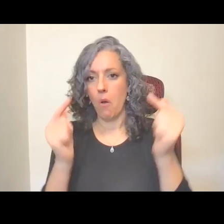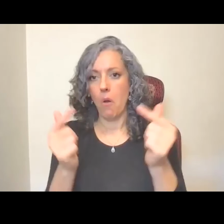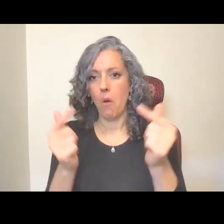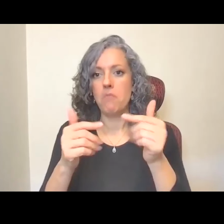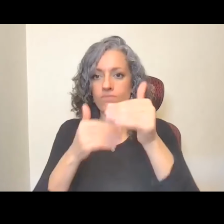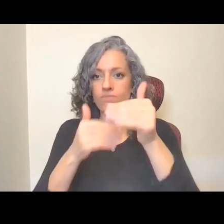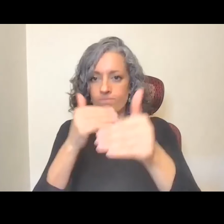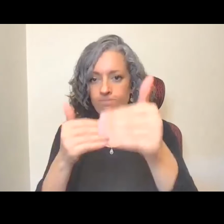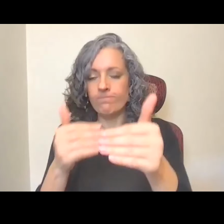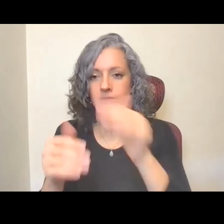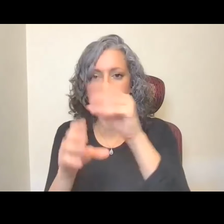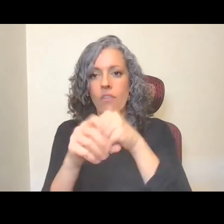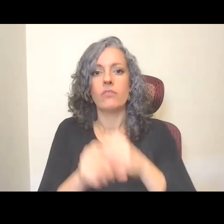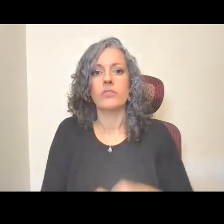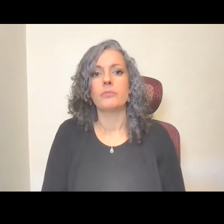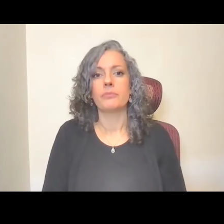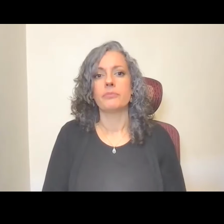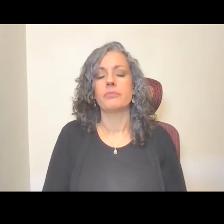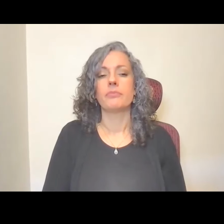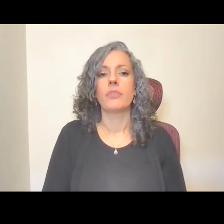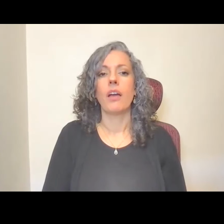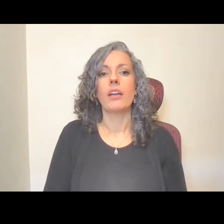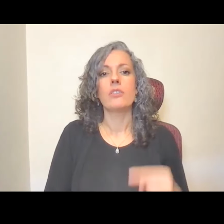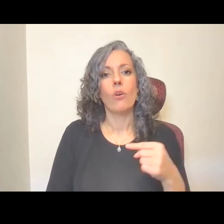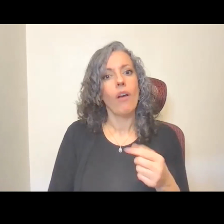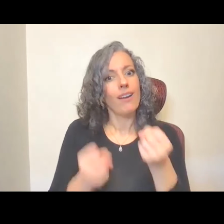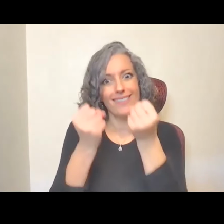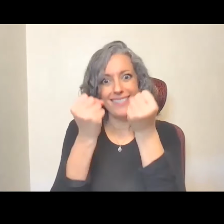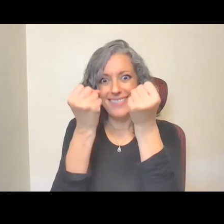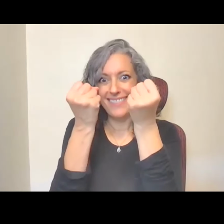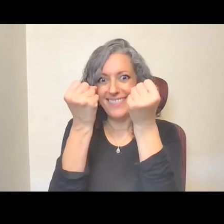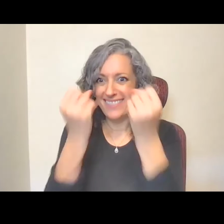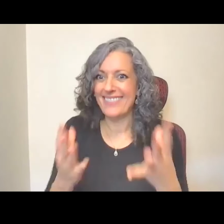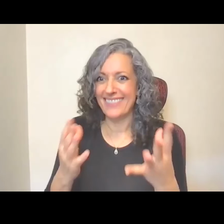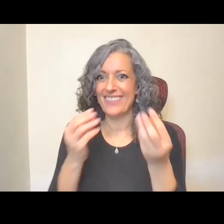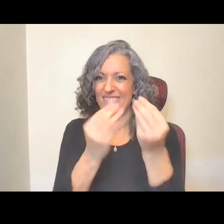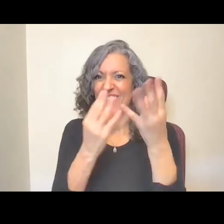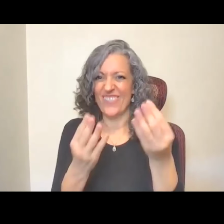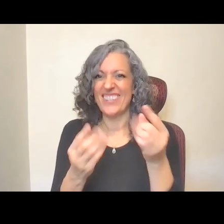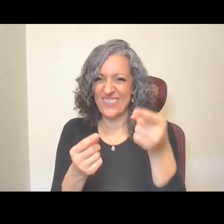So, I shared a lot of things with you, of what you can document as a designer.